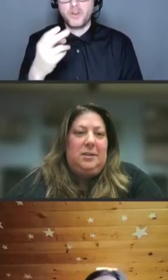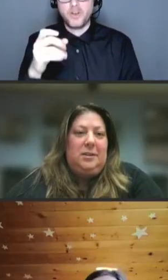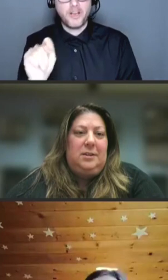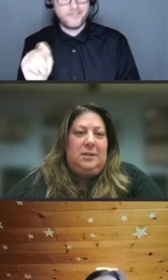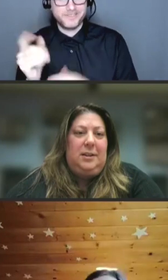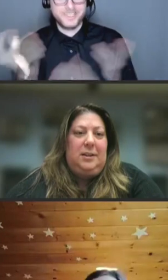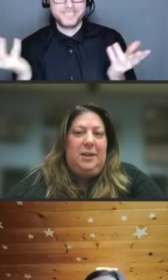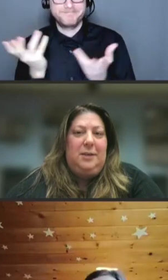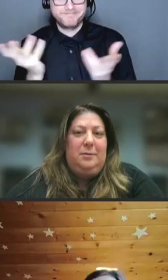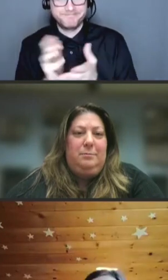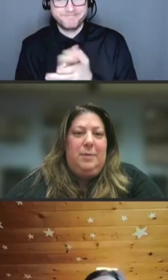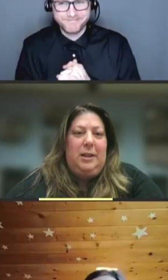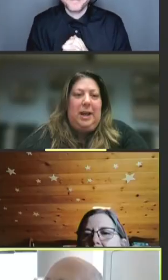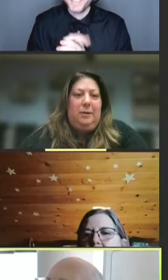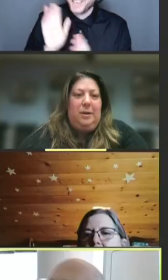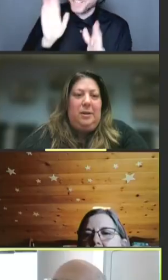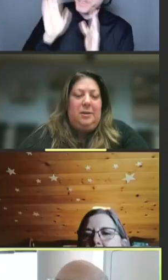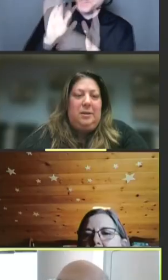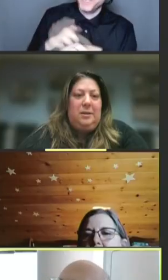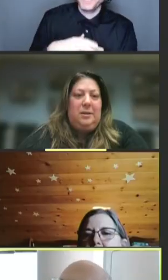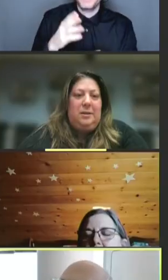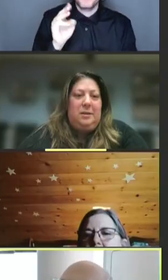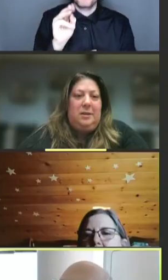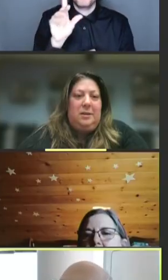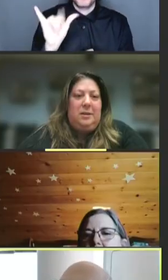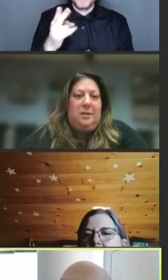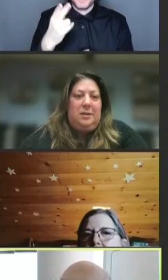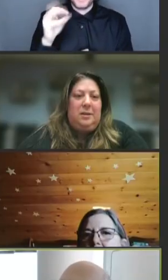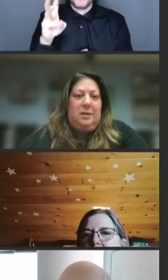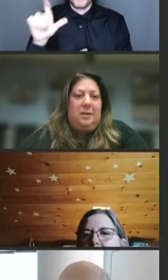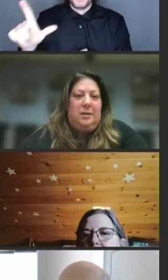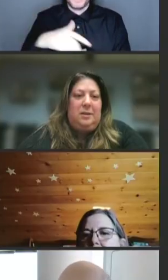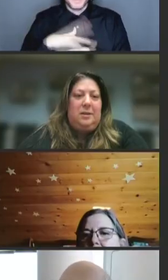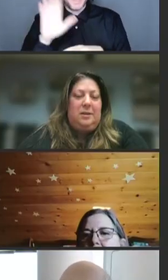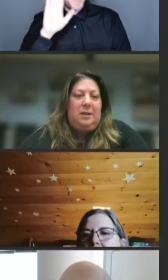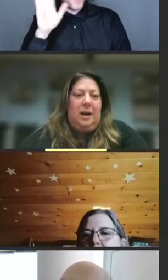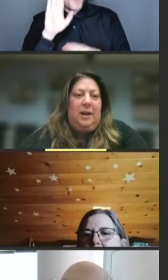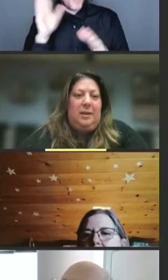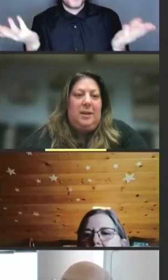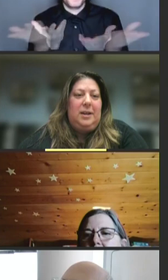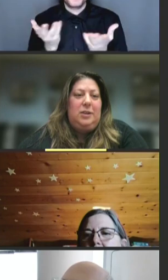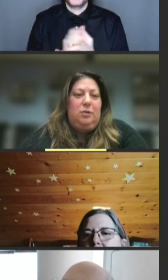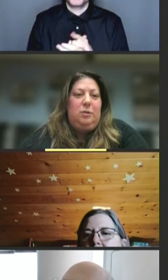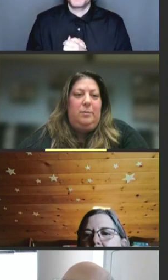Ann Aikin: Hello. Molly Howell? Molly Howell: Hi, I'm here. Ann Aikin: Hi. Jewel Mullen?